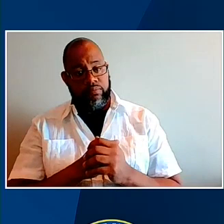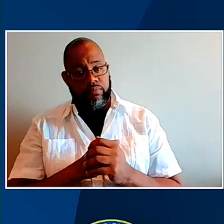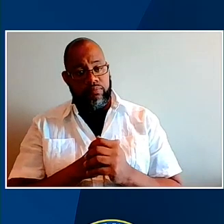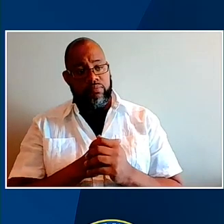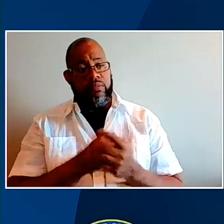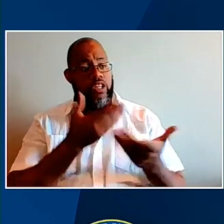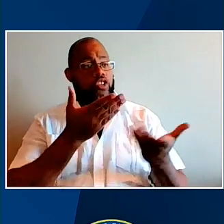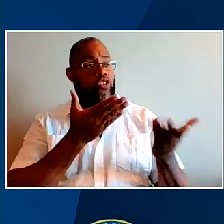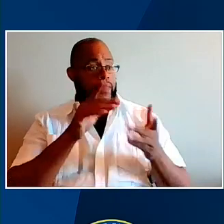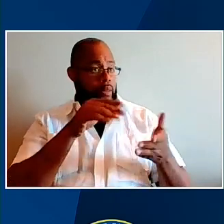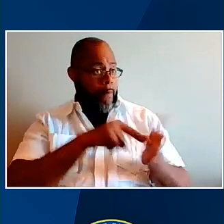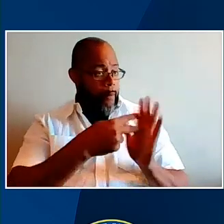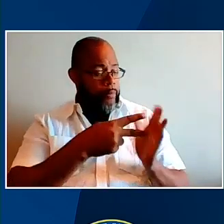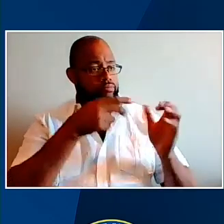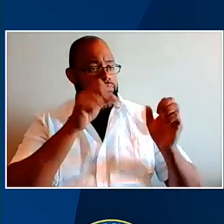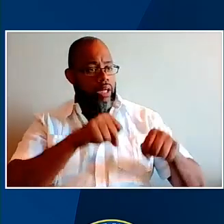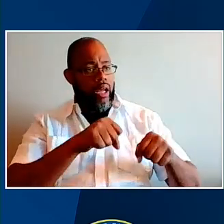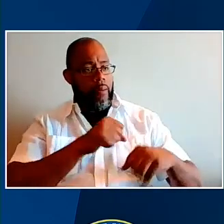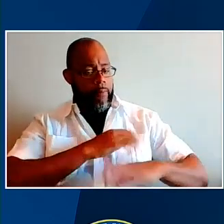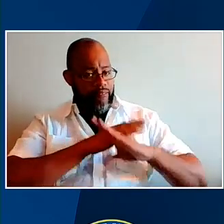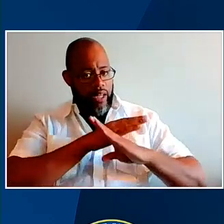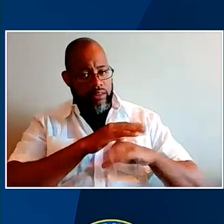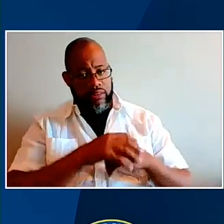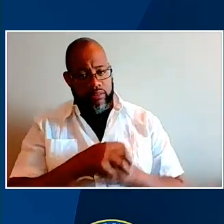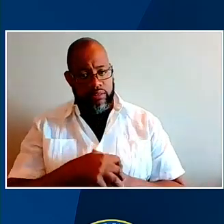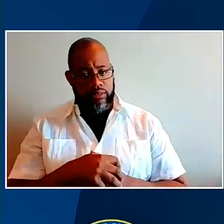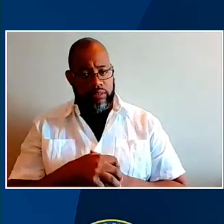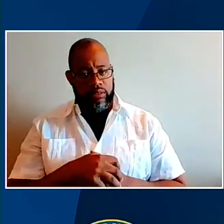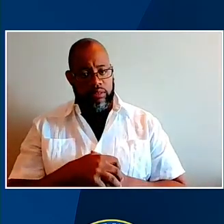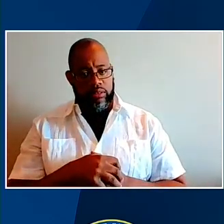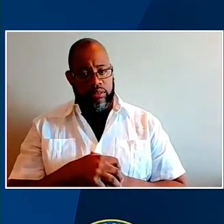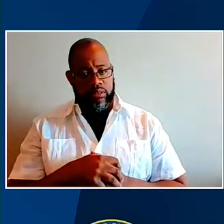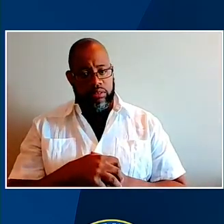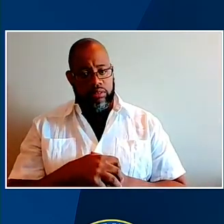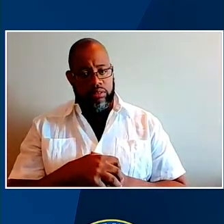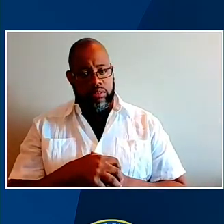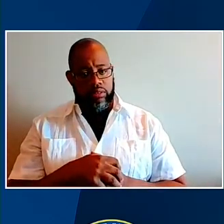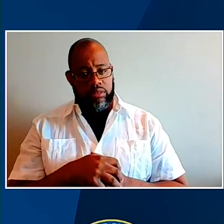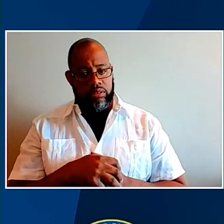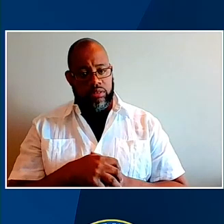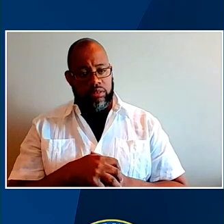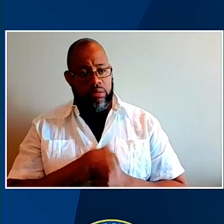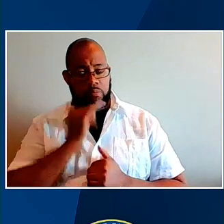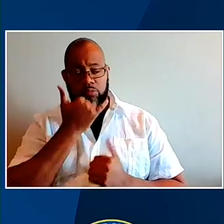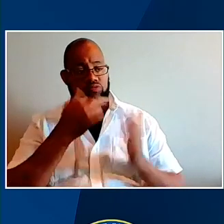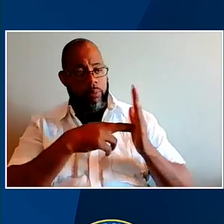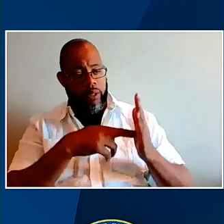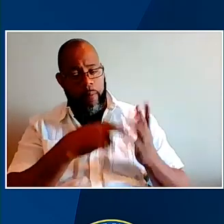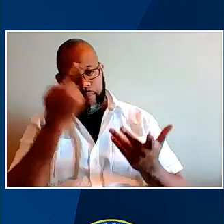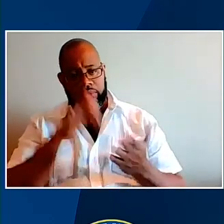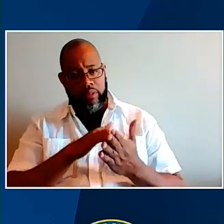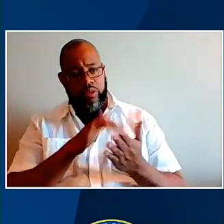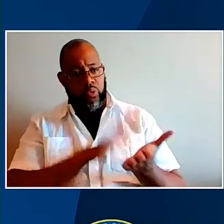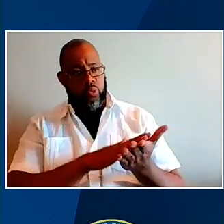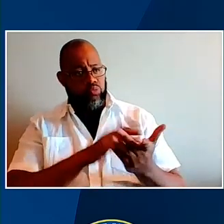Like, they can prevent the misrepresentations because it puts schools on notice of how they're supposed to be